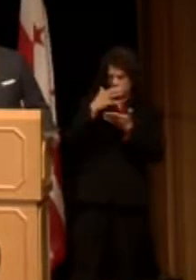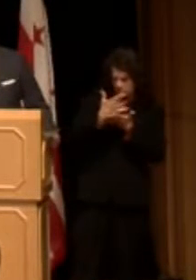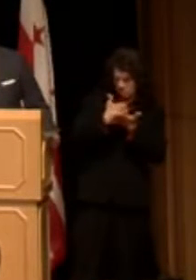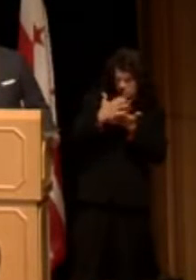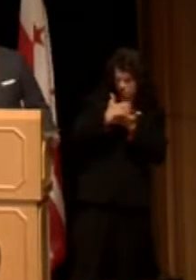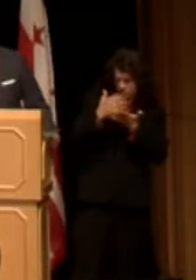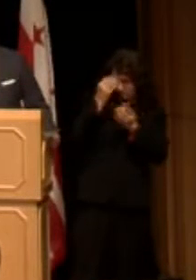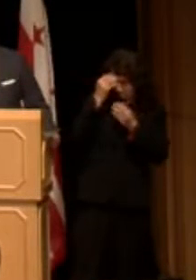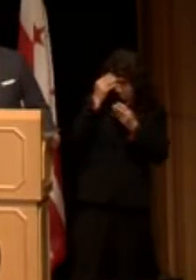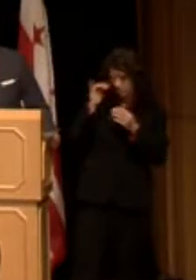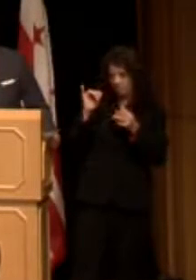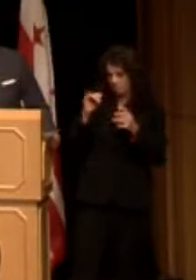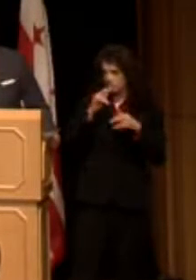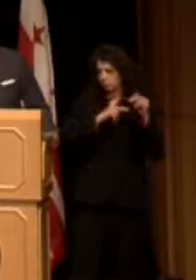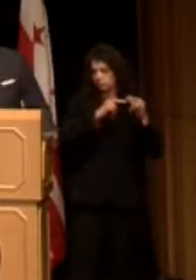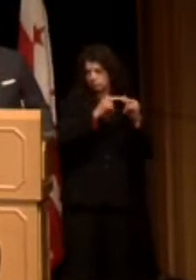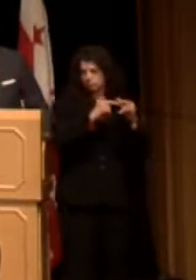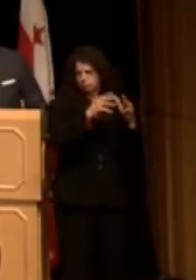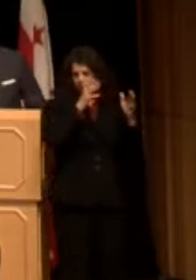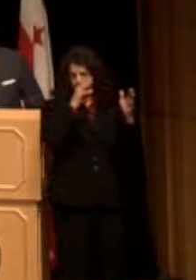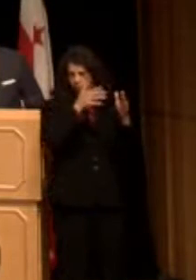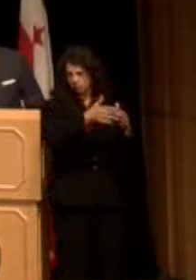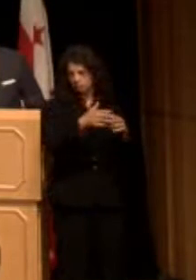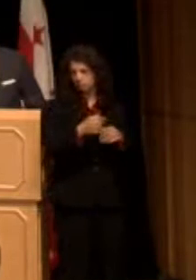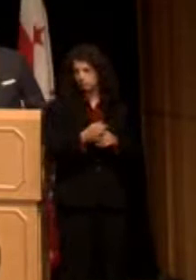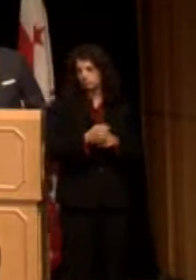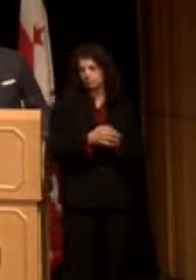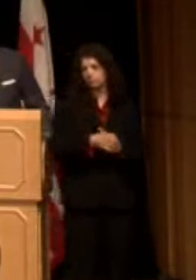RFP INITIATIVE AND SINCE THEN WE HAVE HAD FIVE PROJECTS USE THE